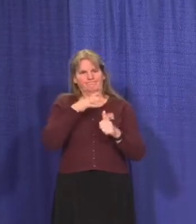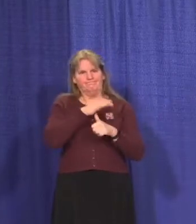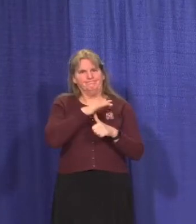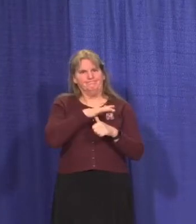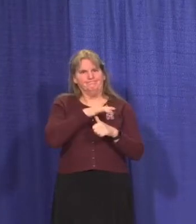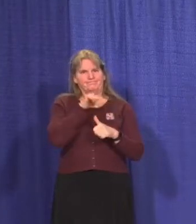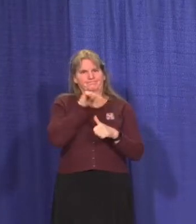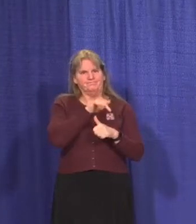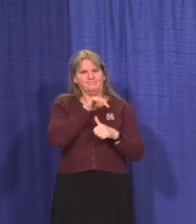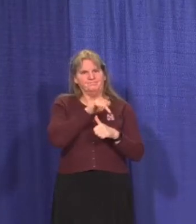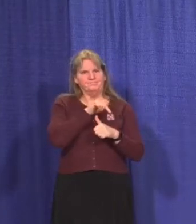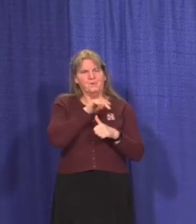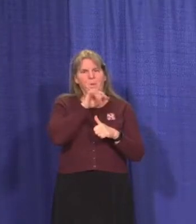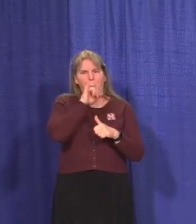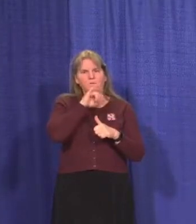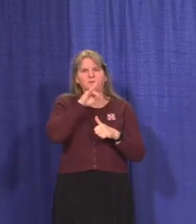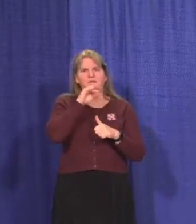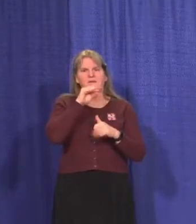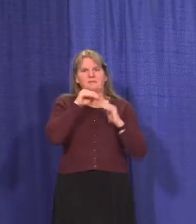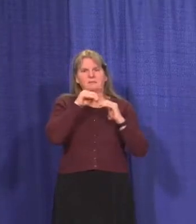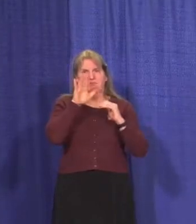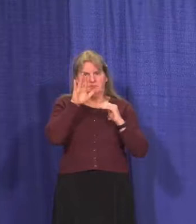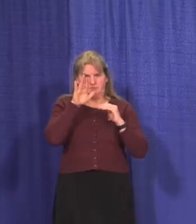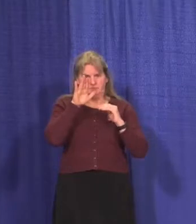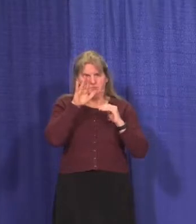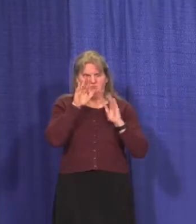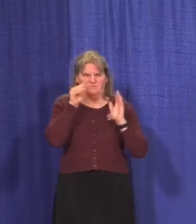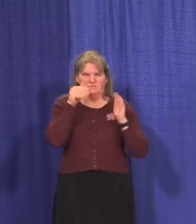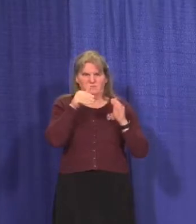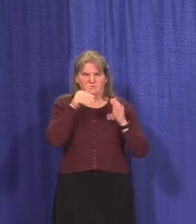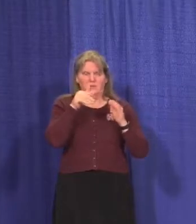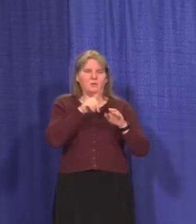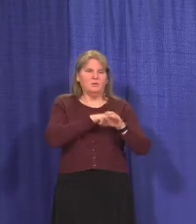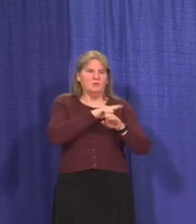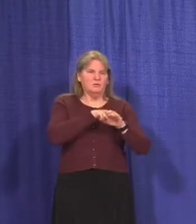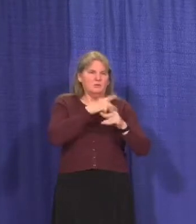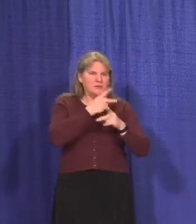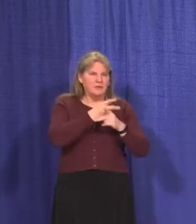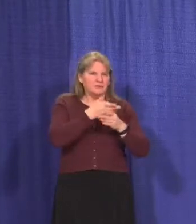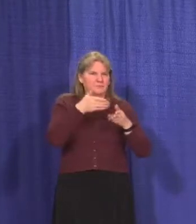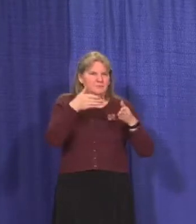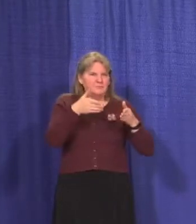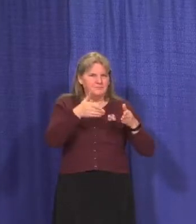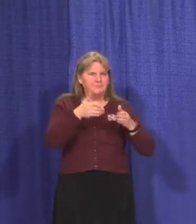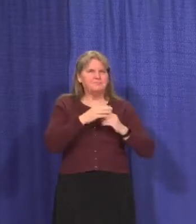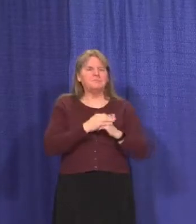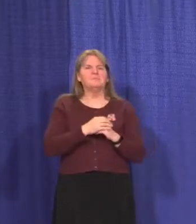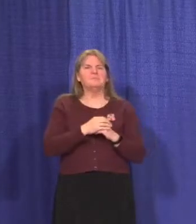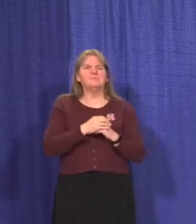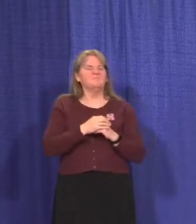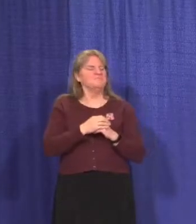That is a 70 plus starts. By far and away the highest risk